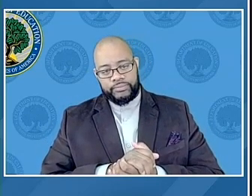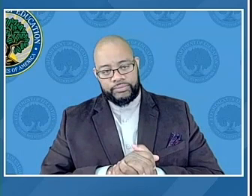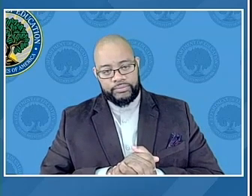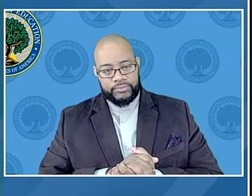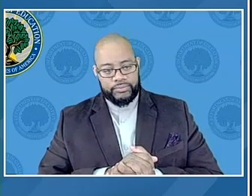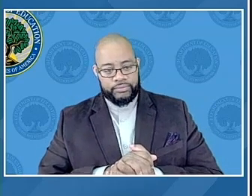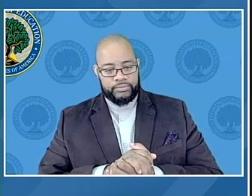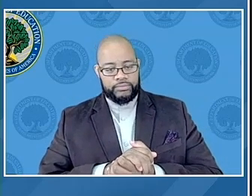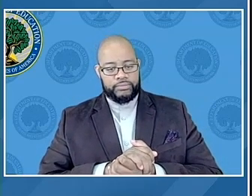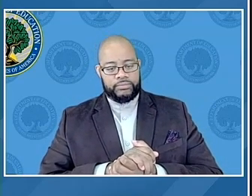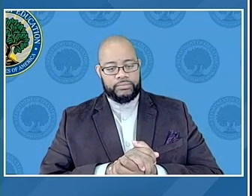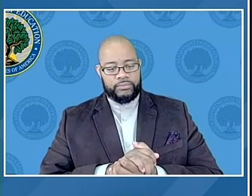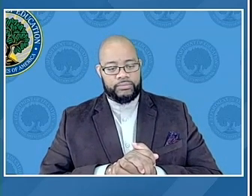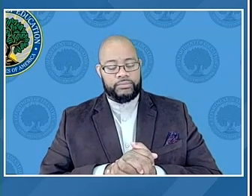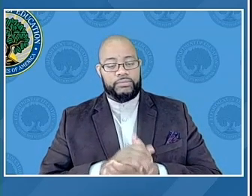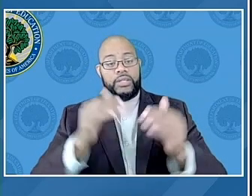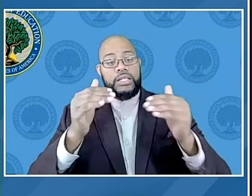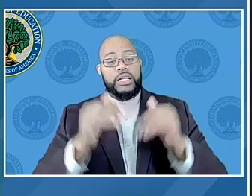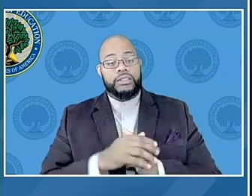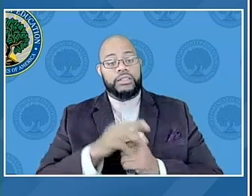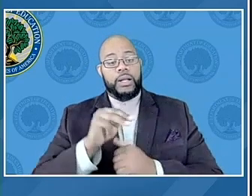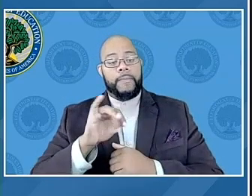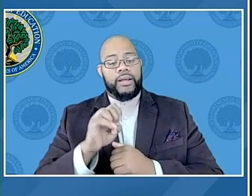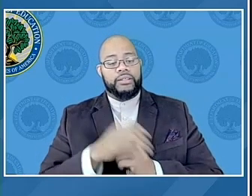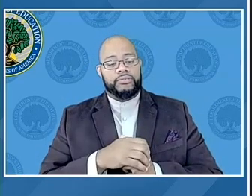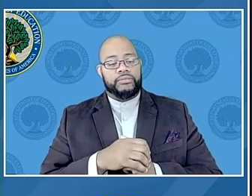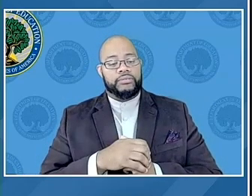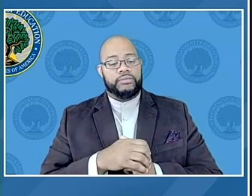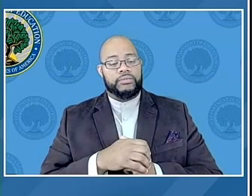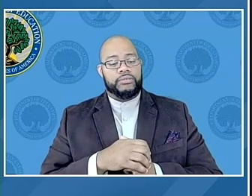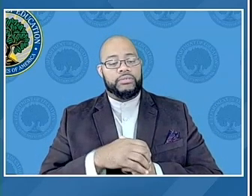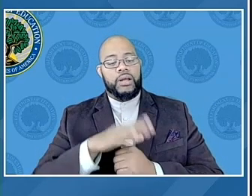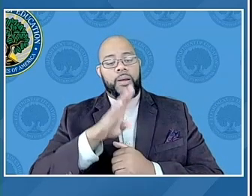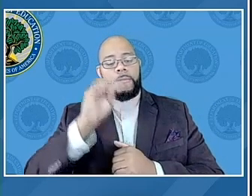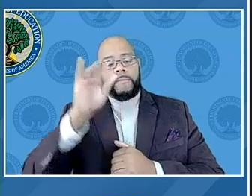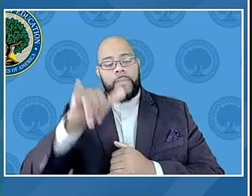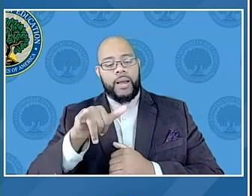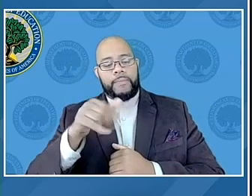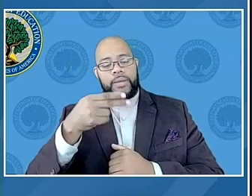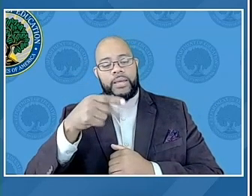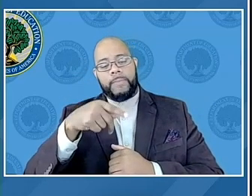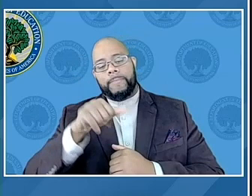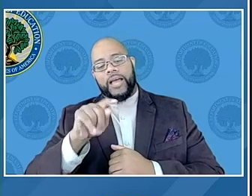Okay. Next up, Mike. Yes. Next up is Bobby Patrick, and this